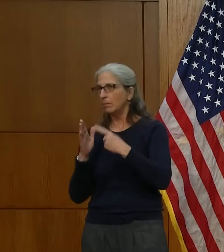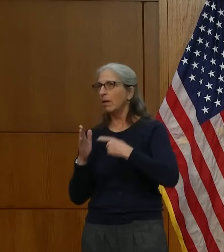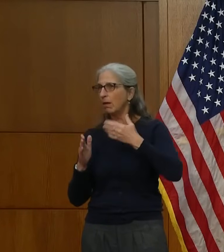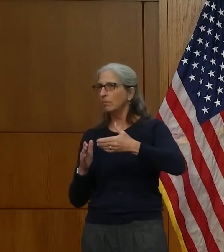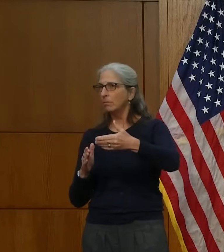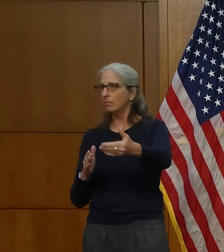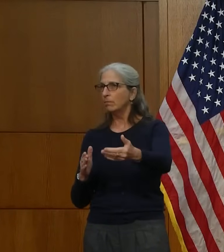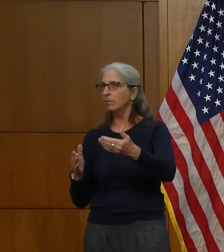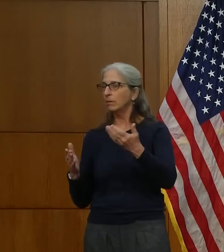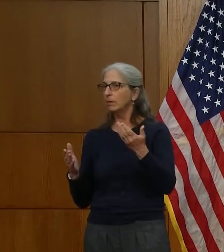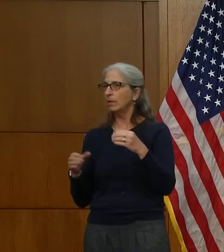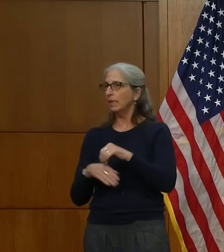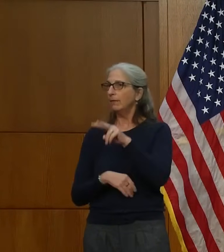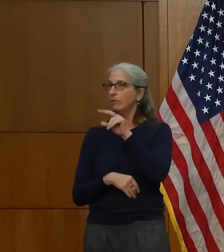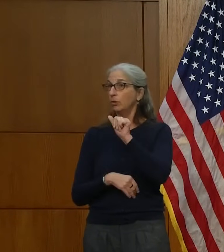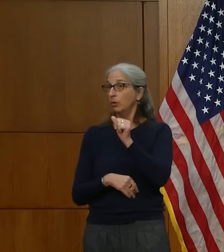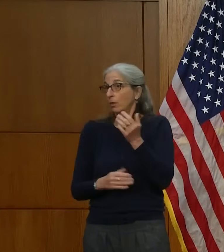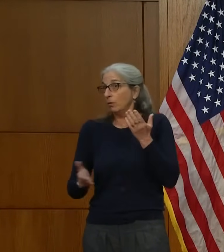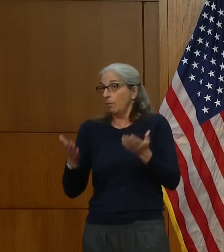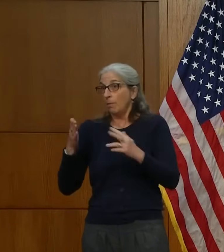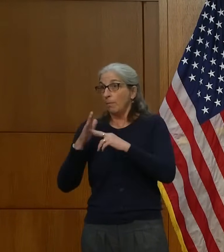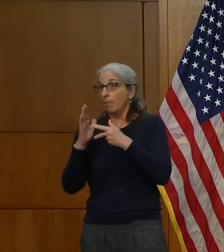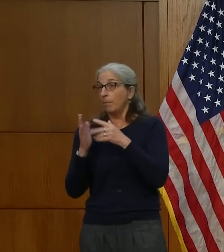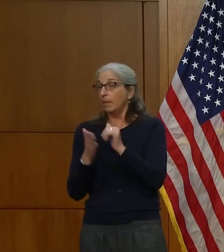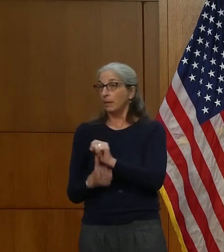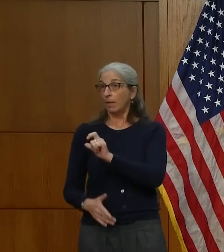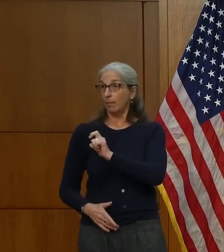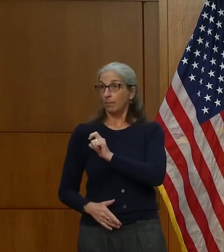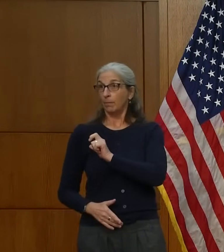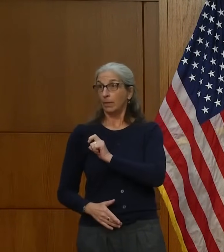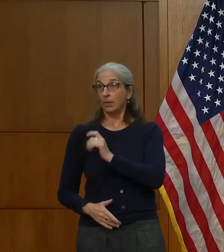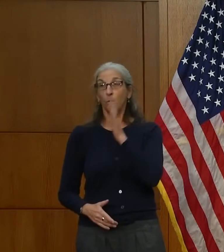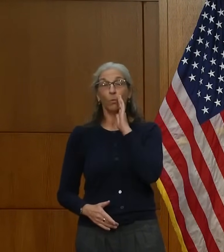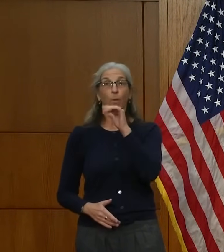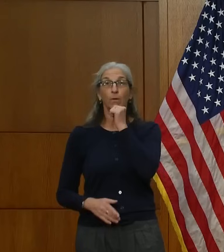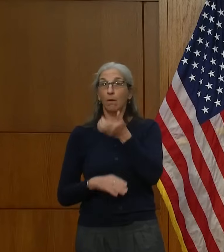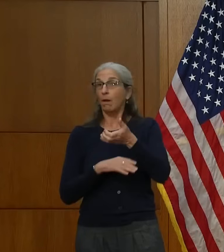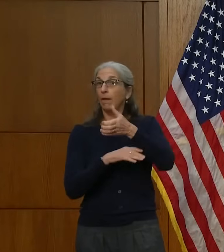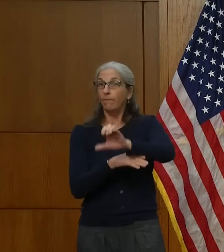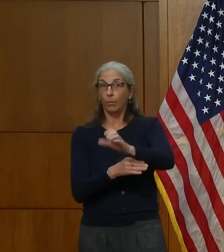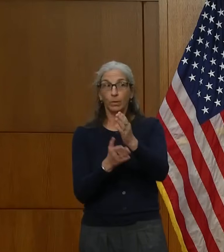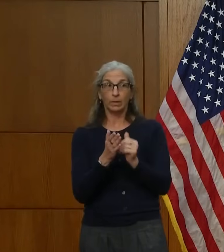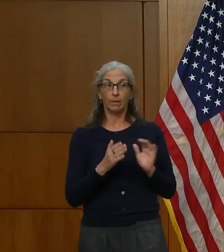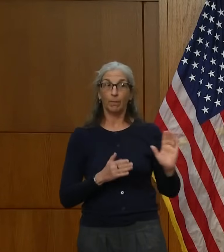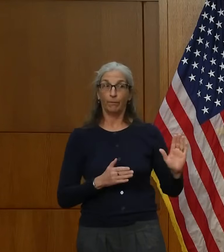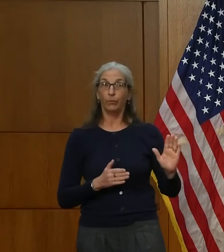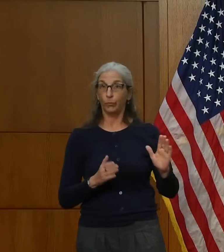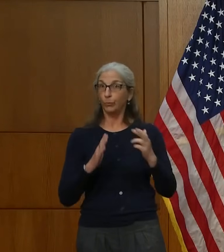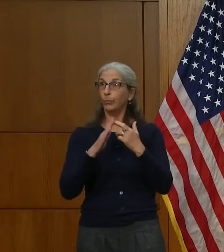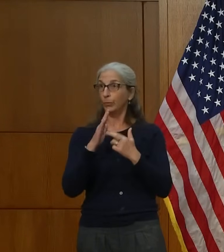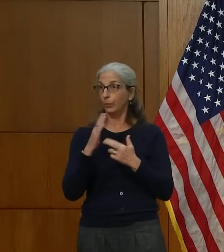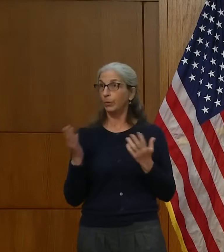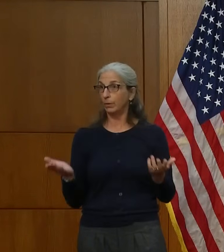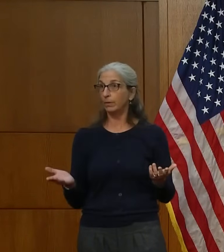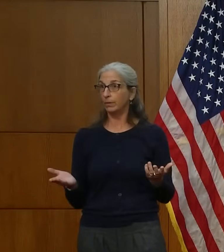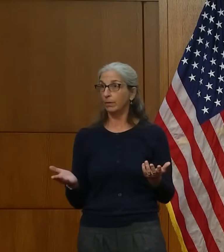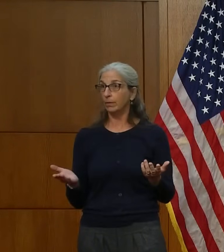HAPPENS PERIODICALLY OR THE